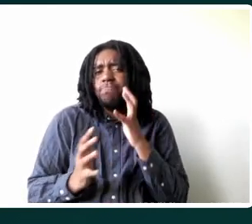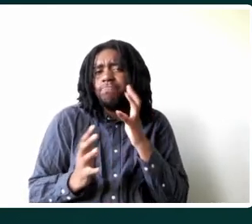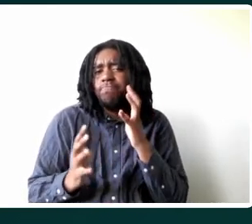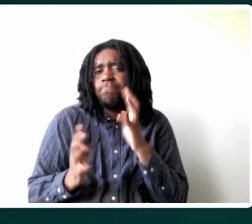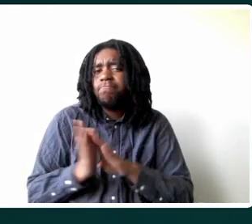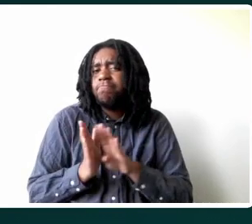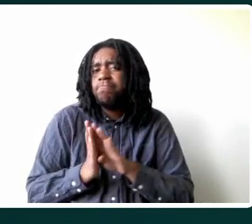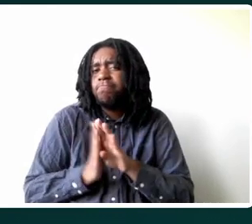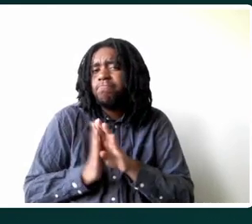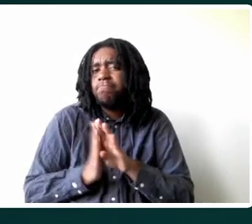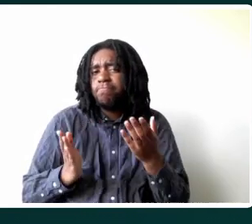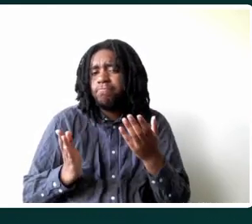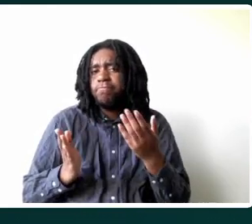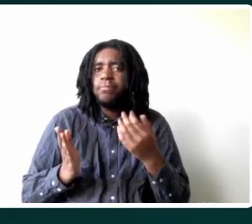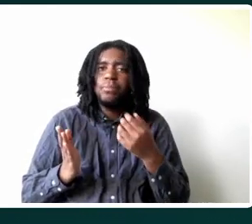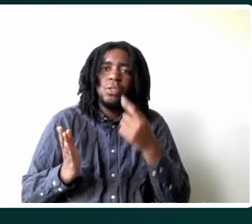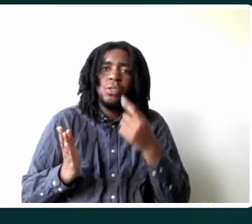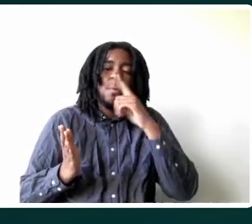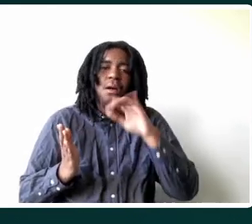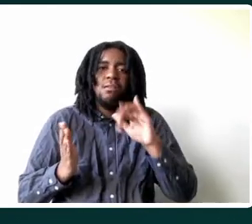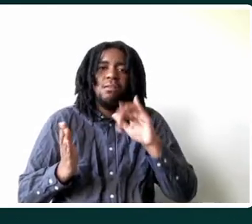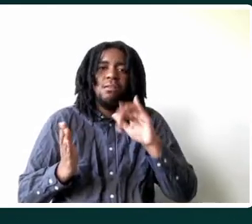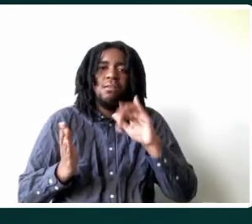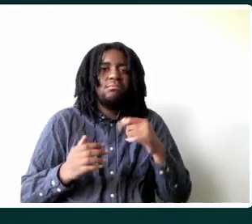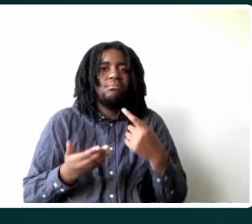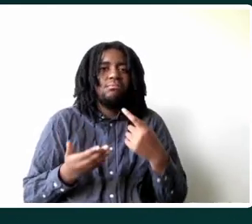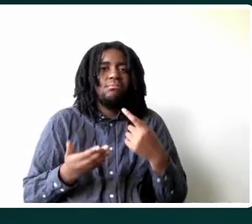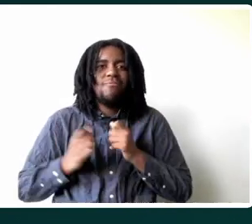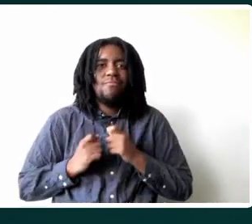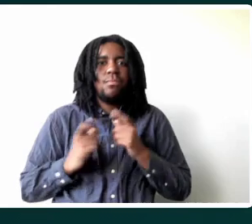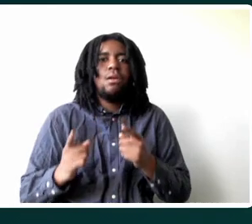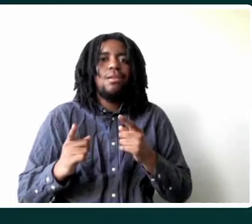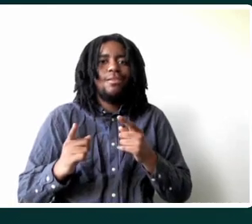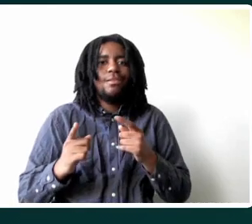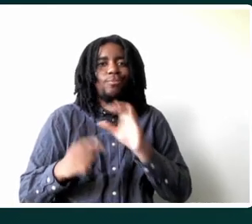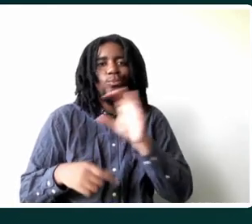just the organic way that we come together on Zoom and just talk through, like,